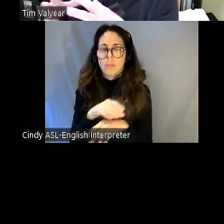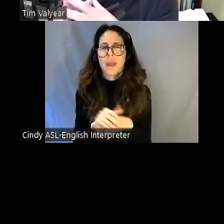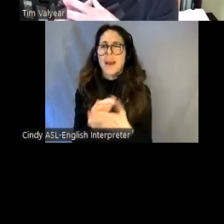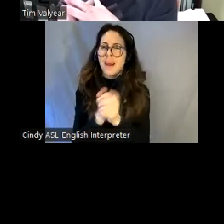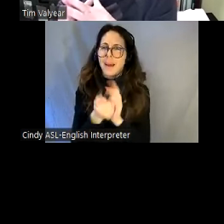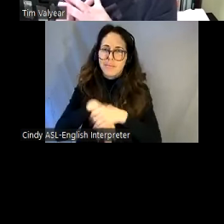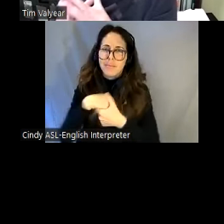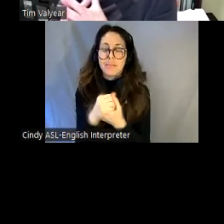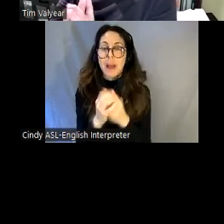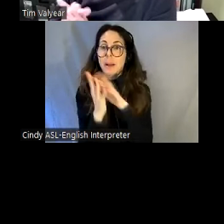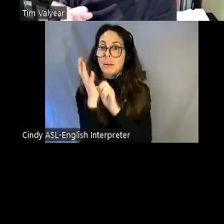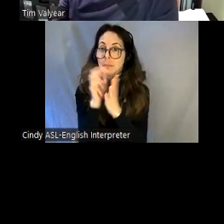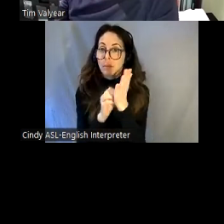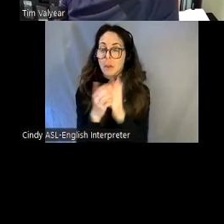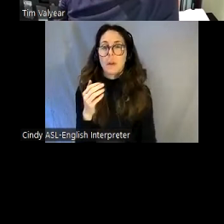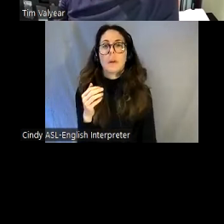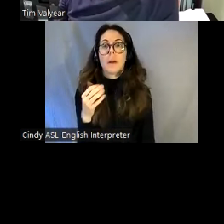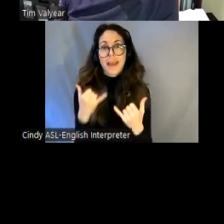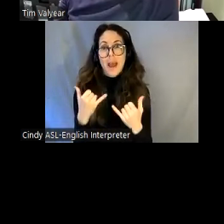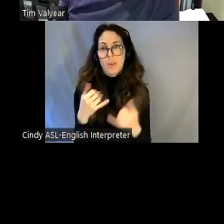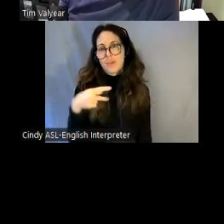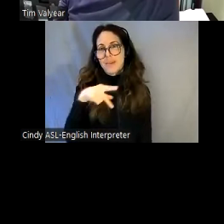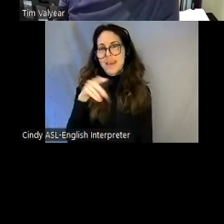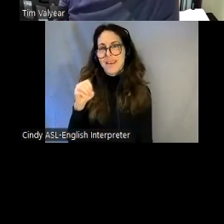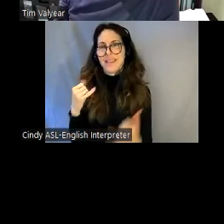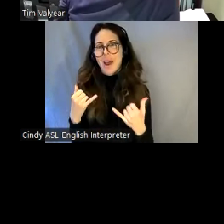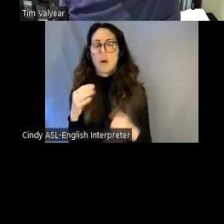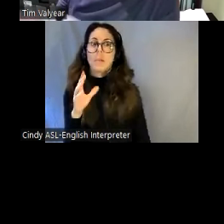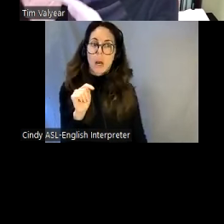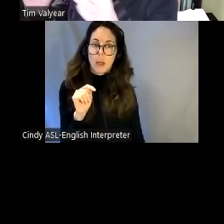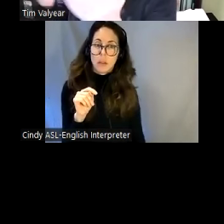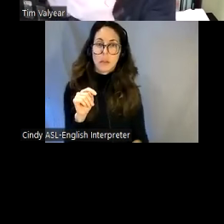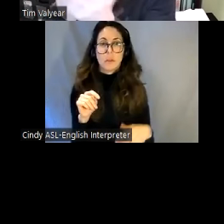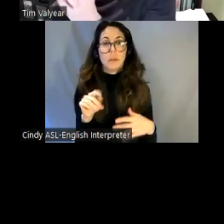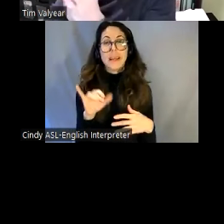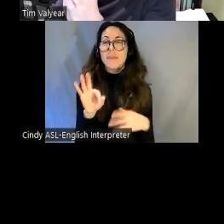or sneezing. Visit your doctor or telehealth if the